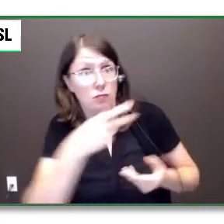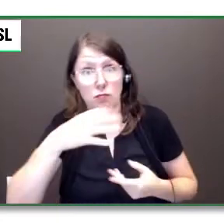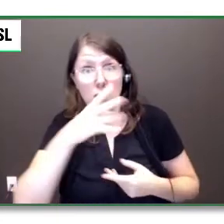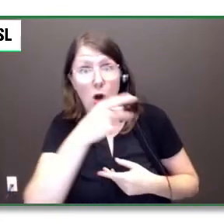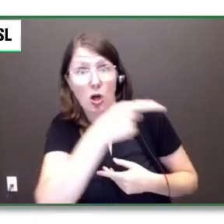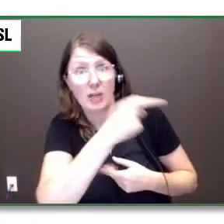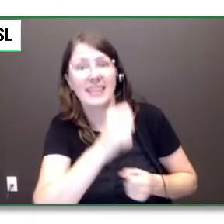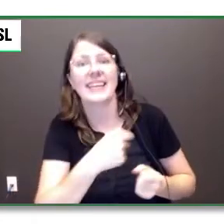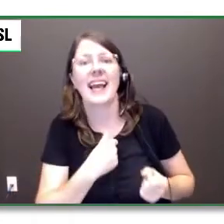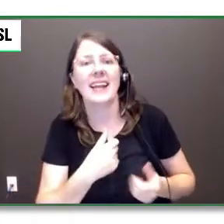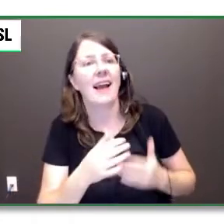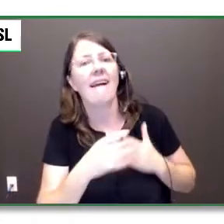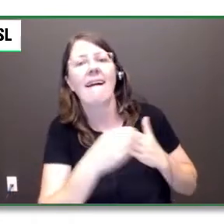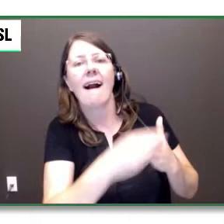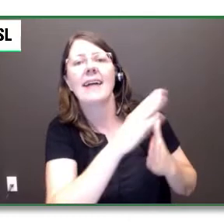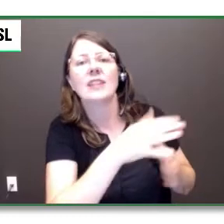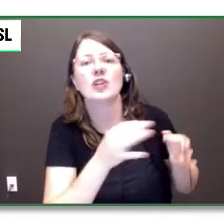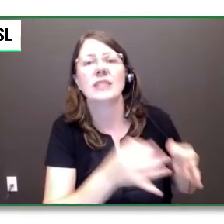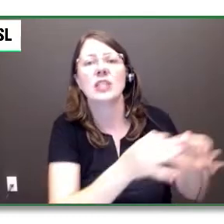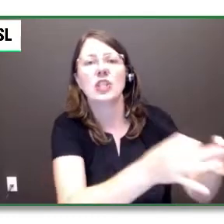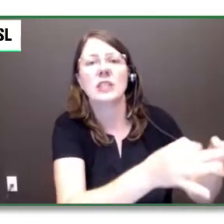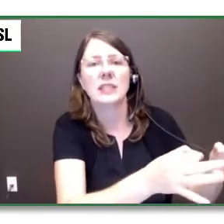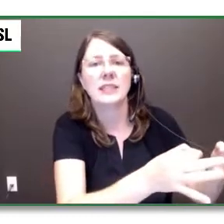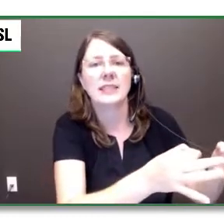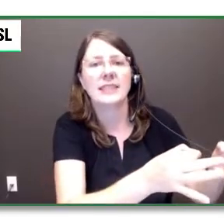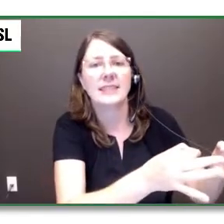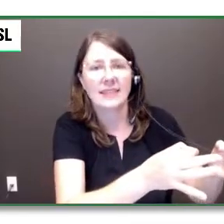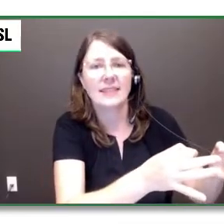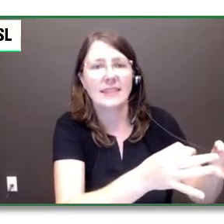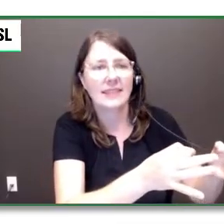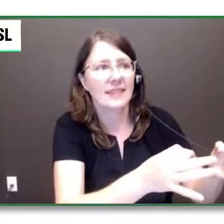reactions and um get incorporated into what you'll